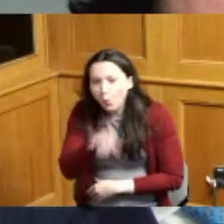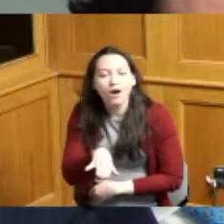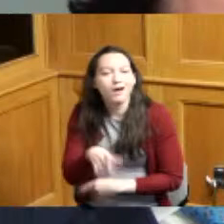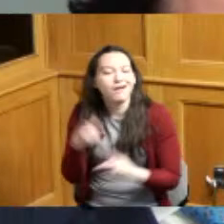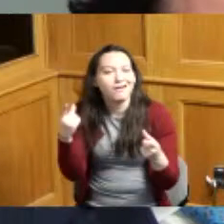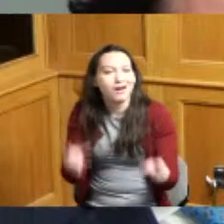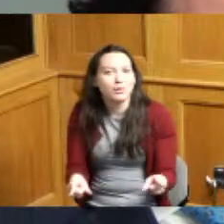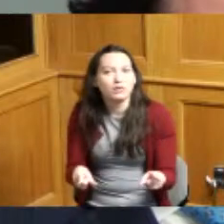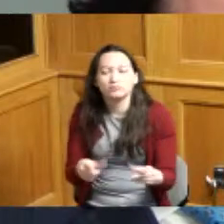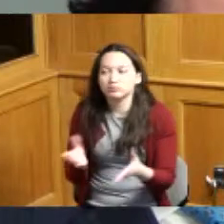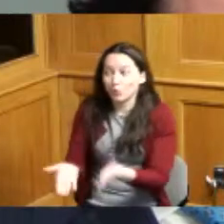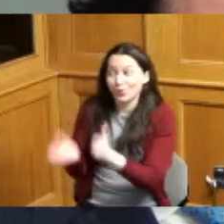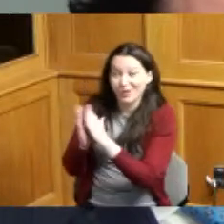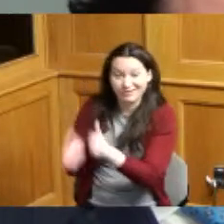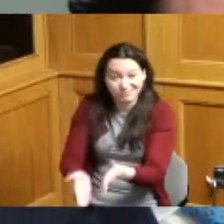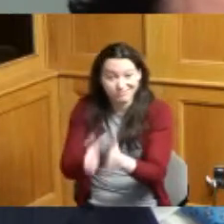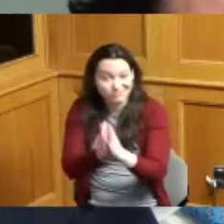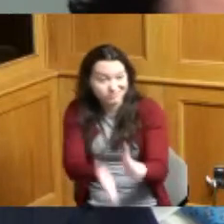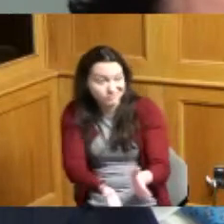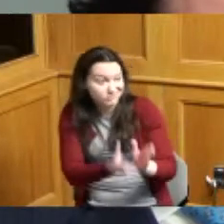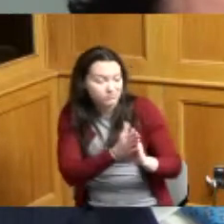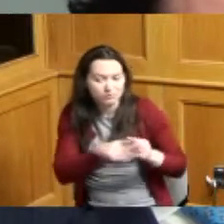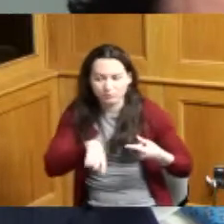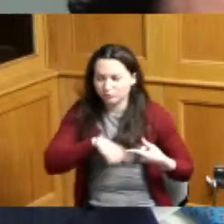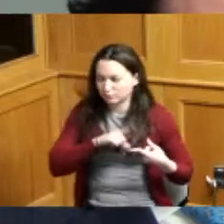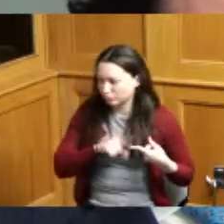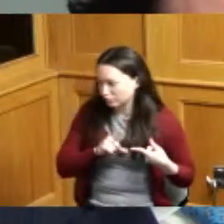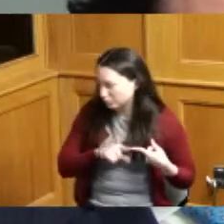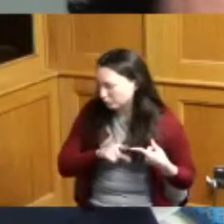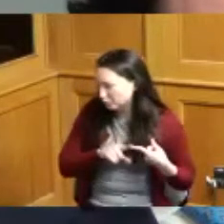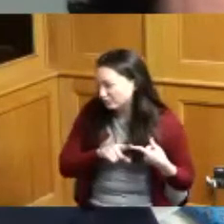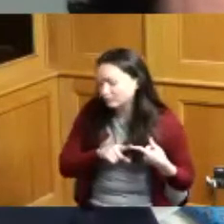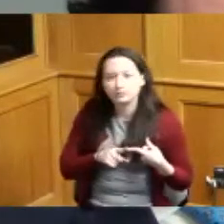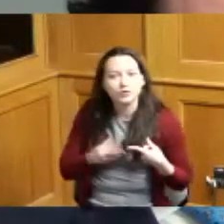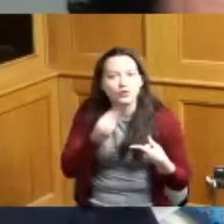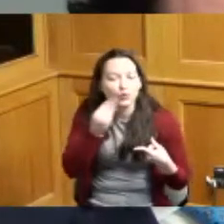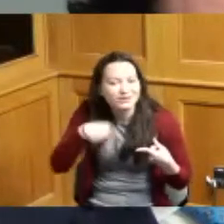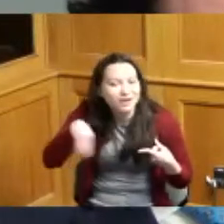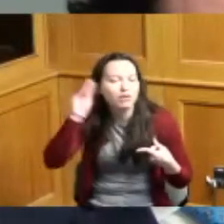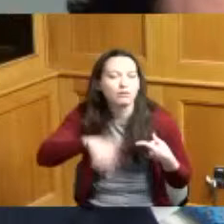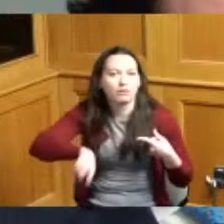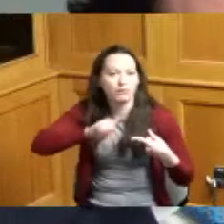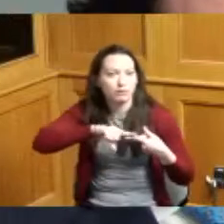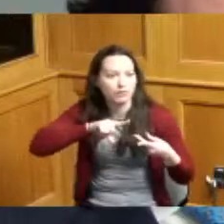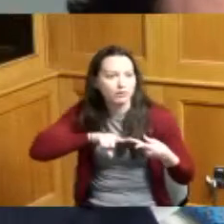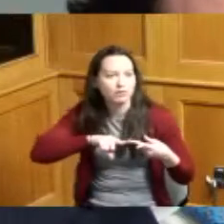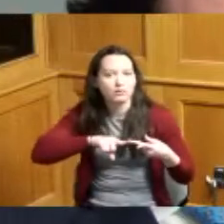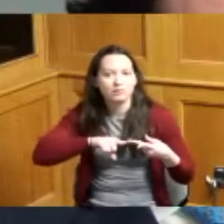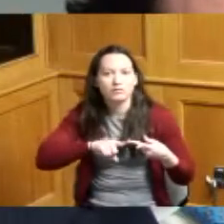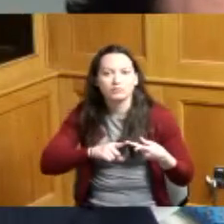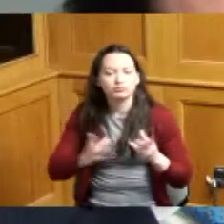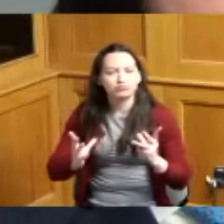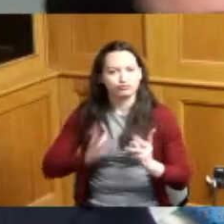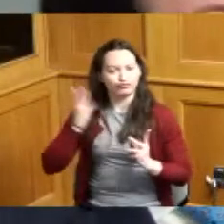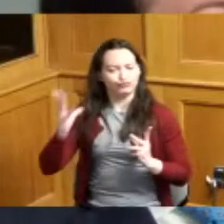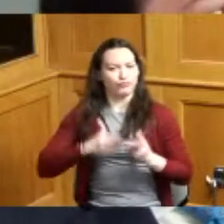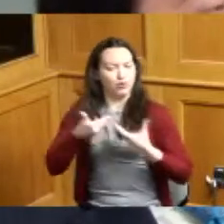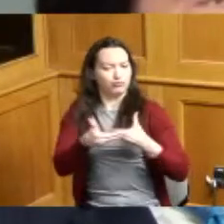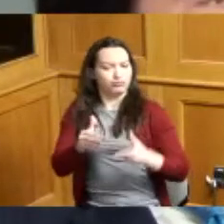there have been requests uh on things like uh concessions and on on suite upgrades and um